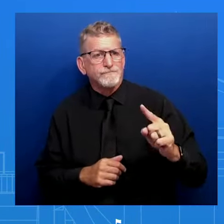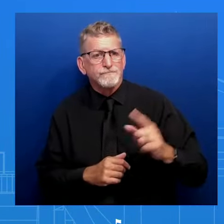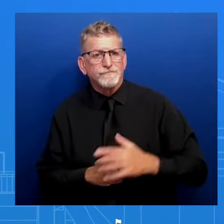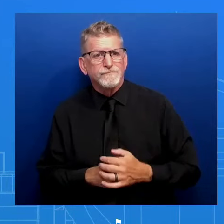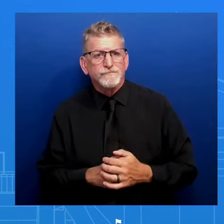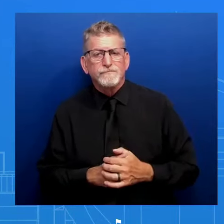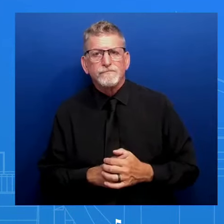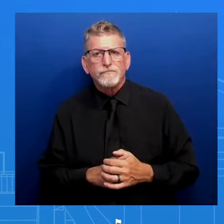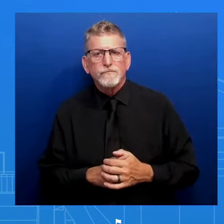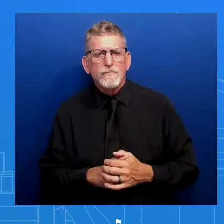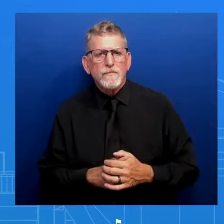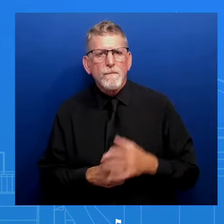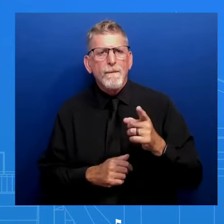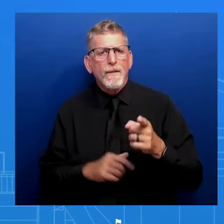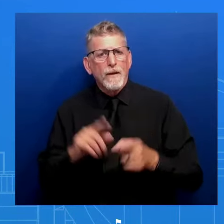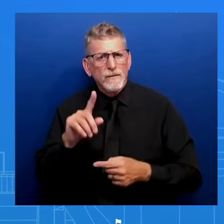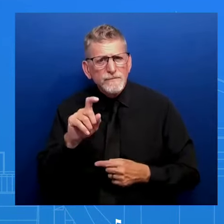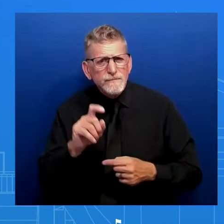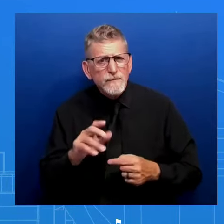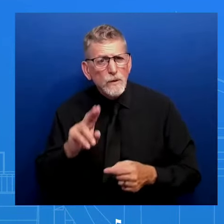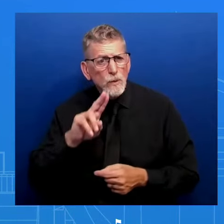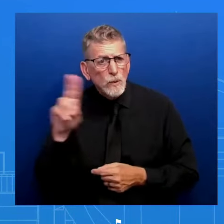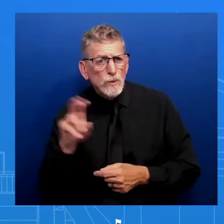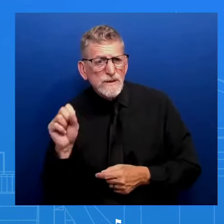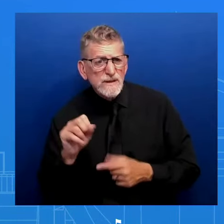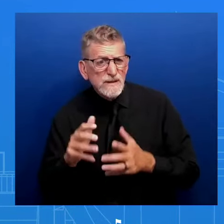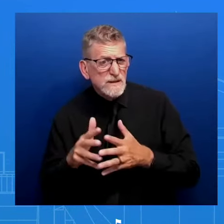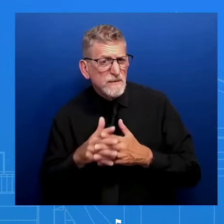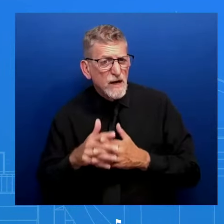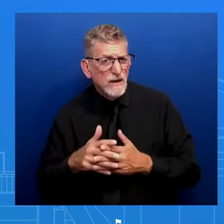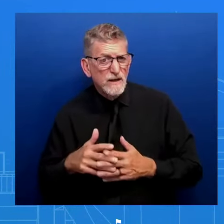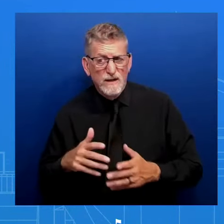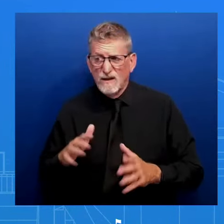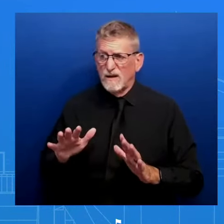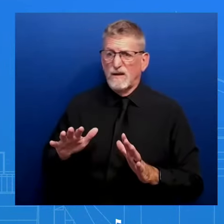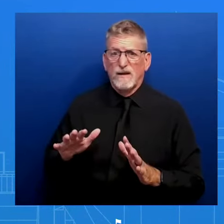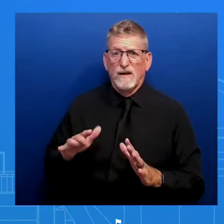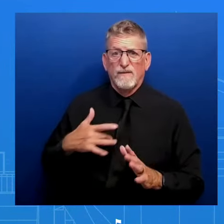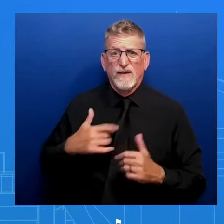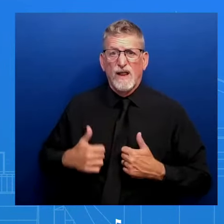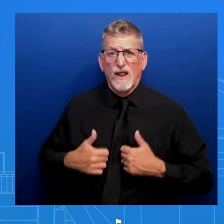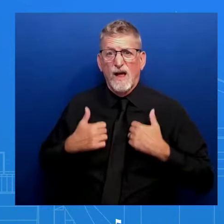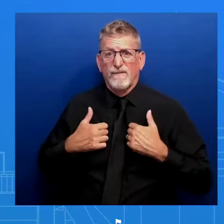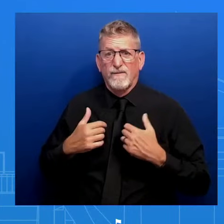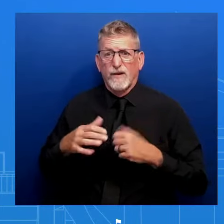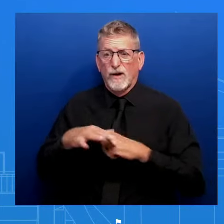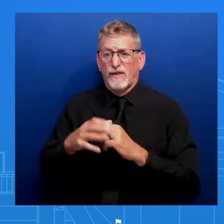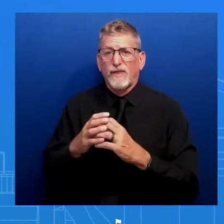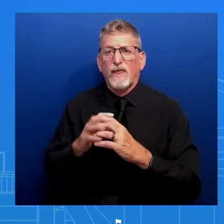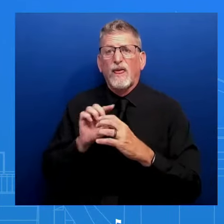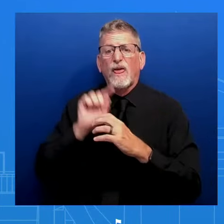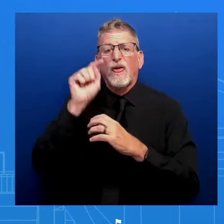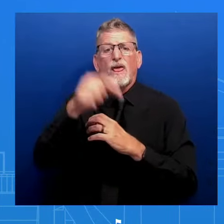that there might be life outside of Earth? Mr. Kirby: I don't have a position on that one way or the other to speak to today.